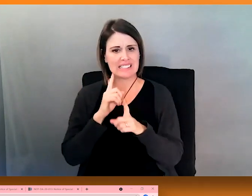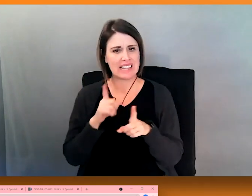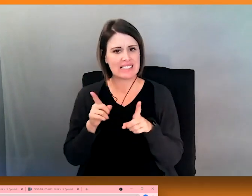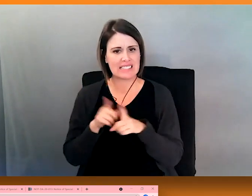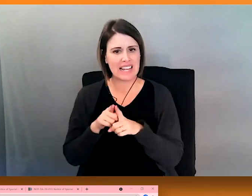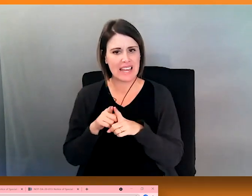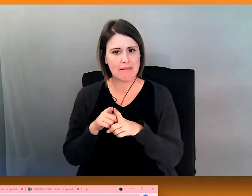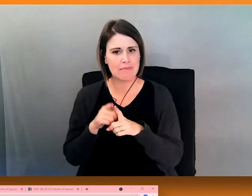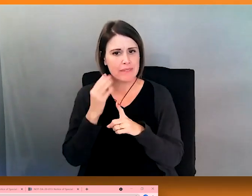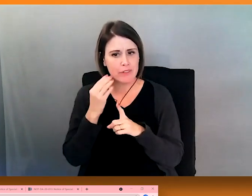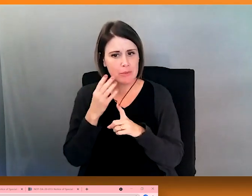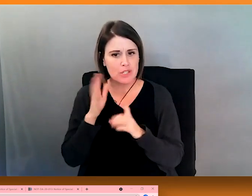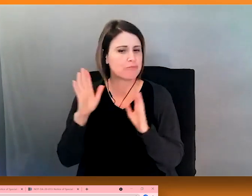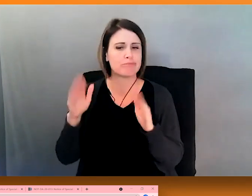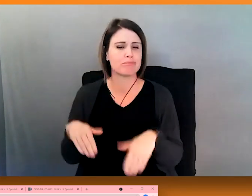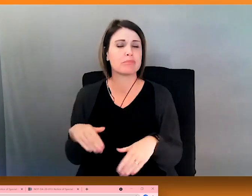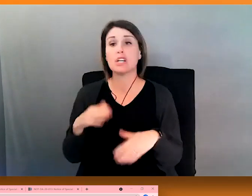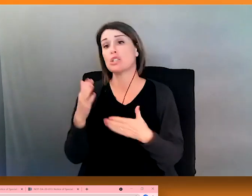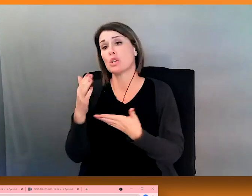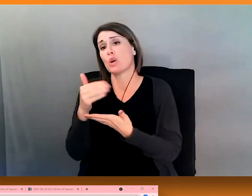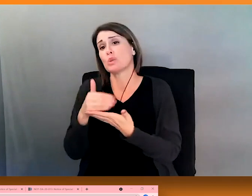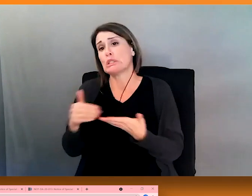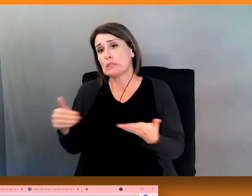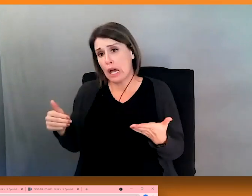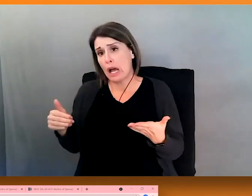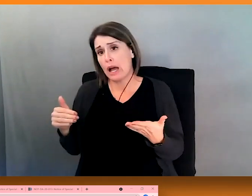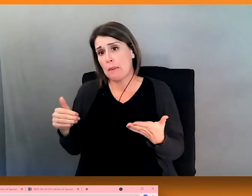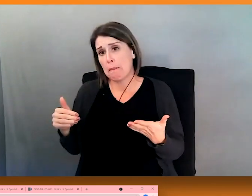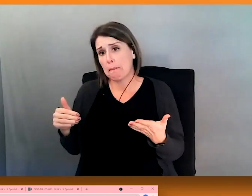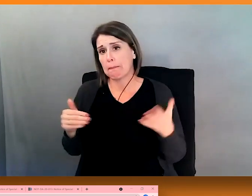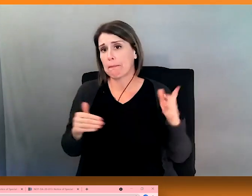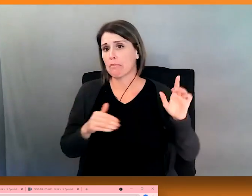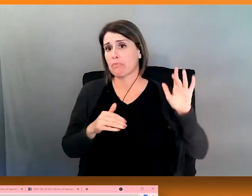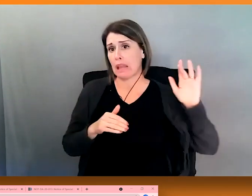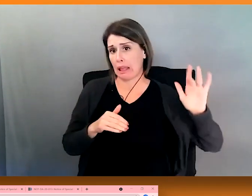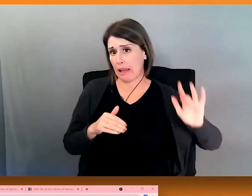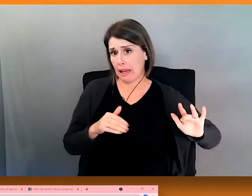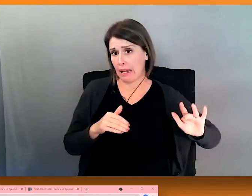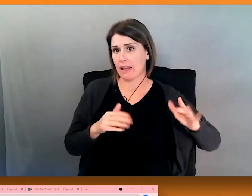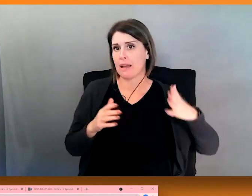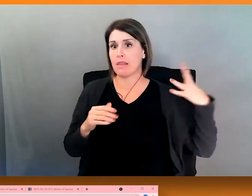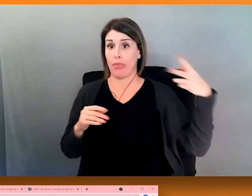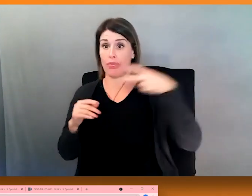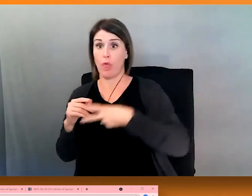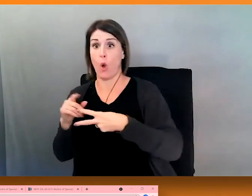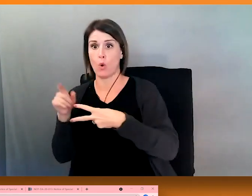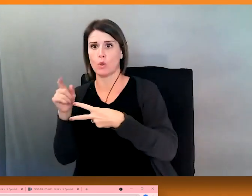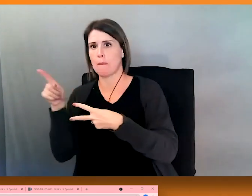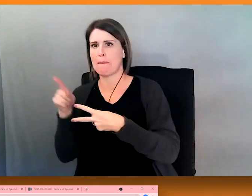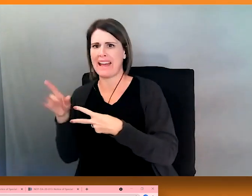So some different opportunities, it might take you to two different locations, the specific solicitation